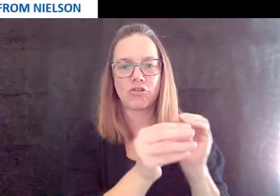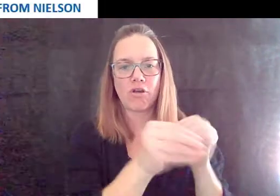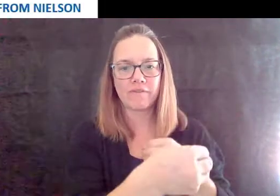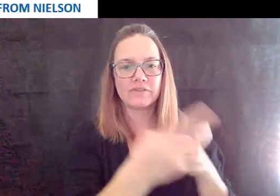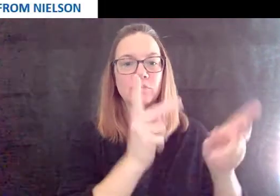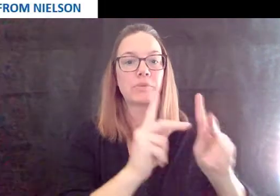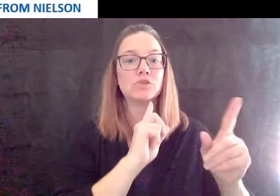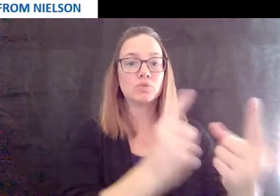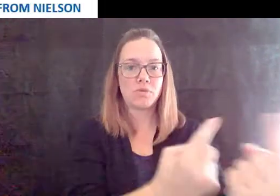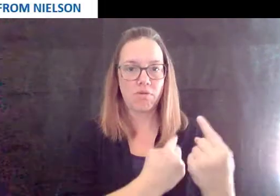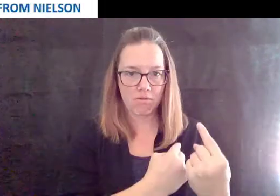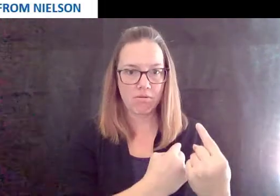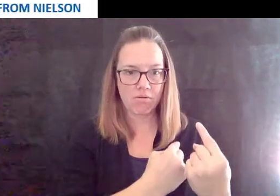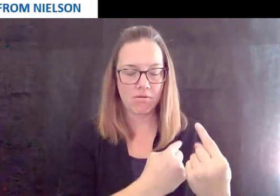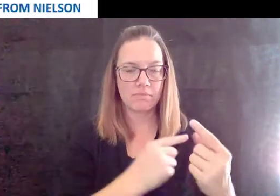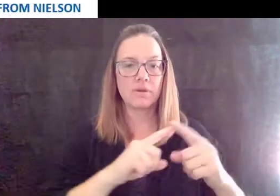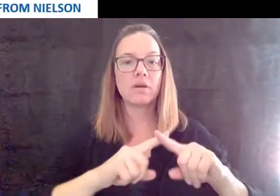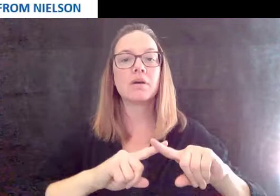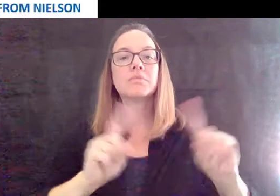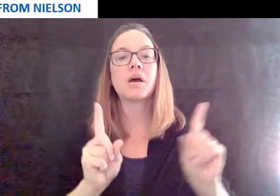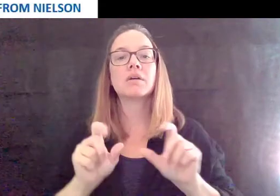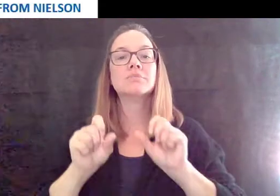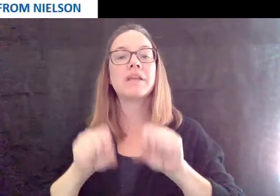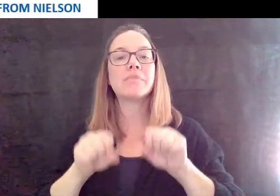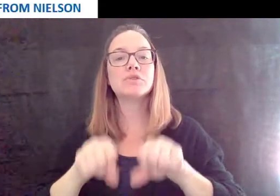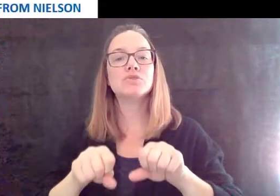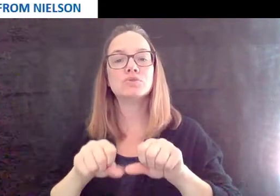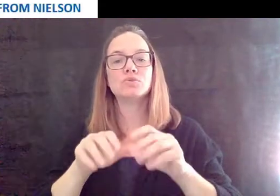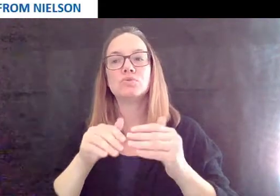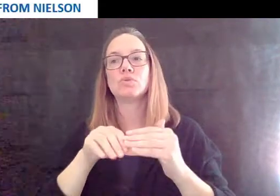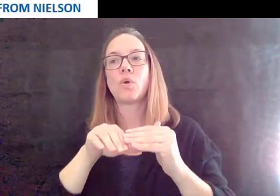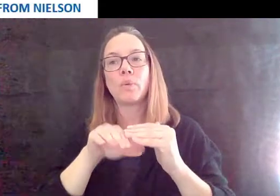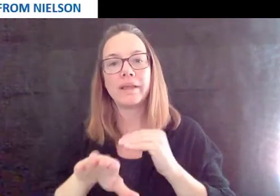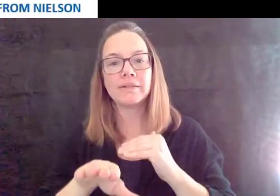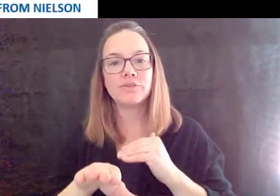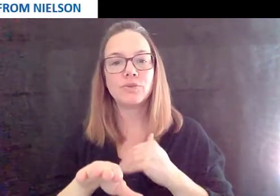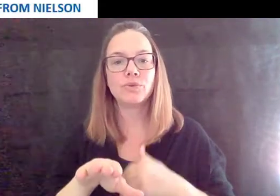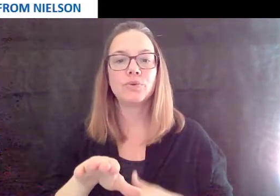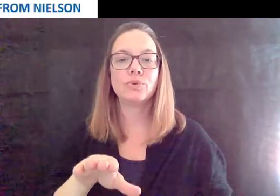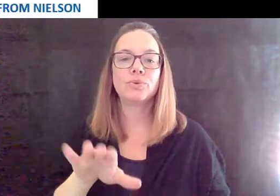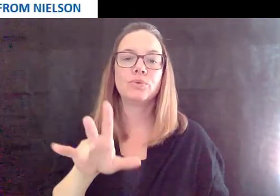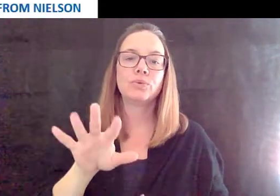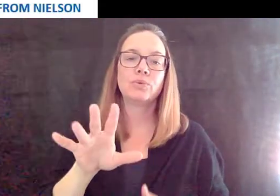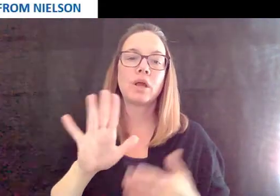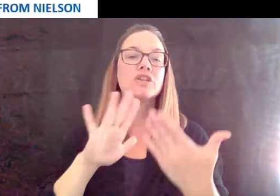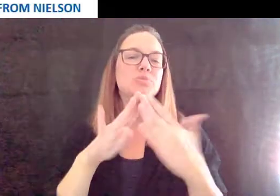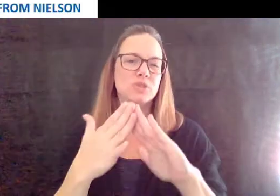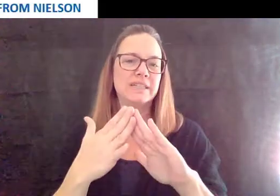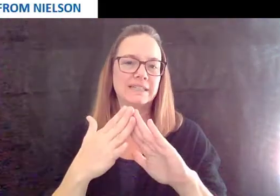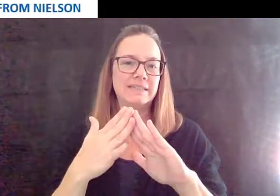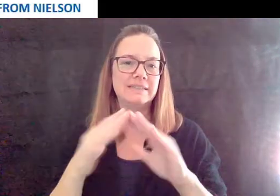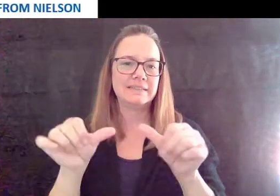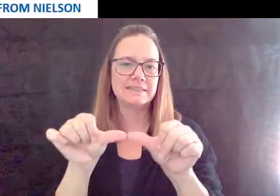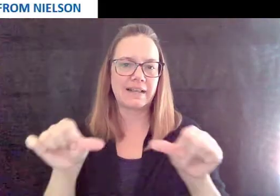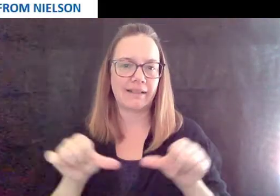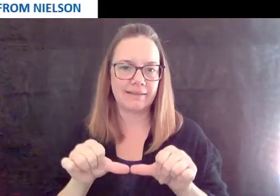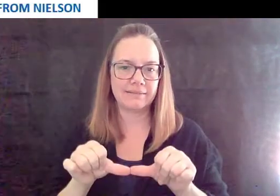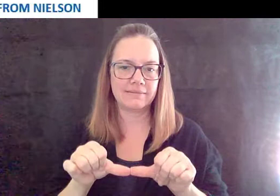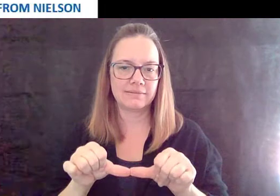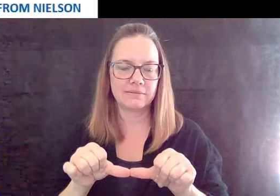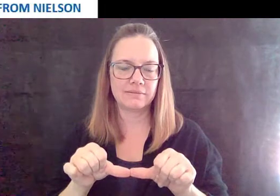to come to us but to be able to go into a community setting.